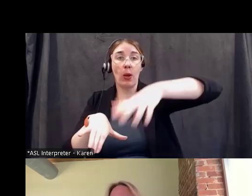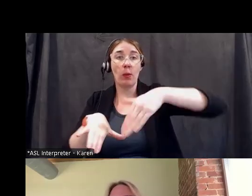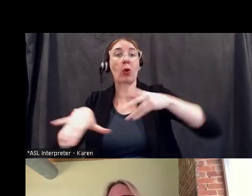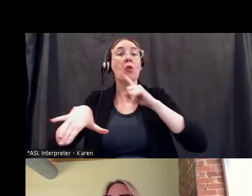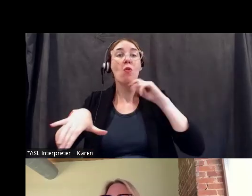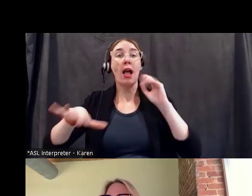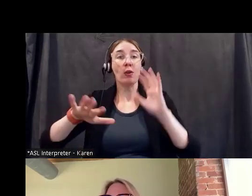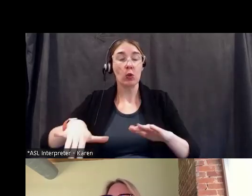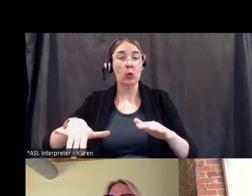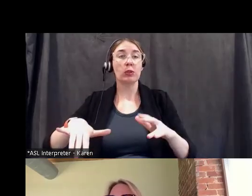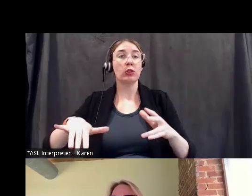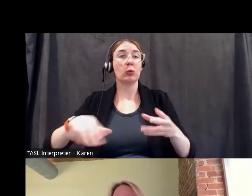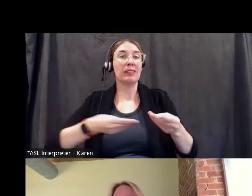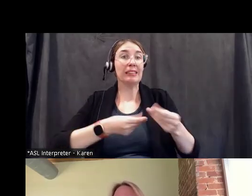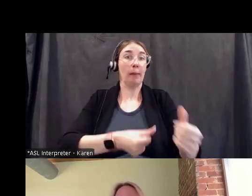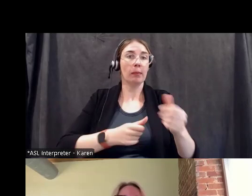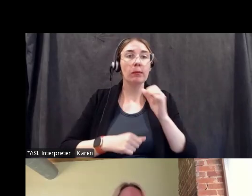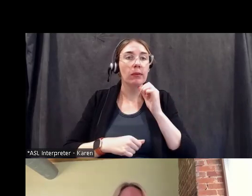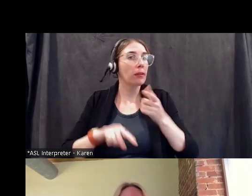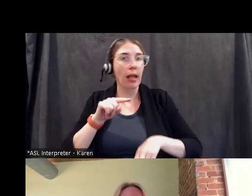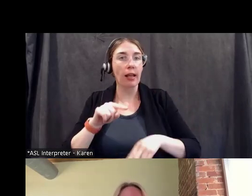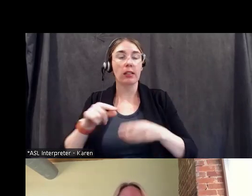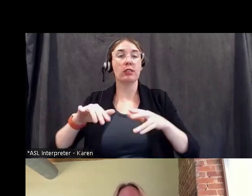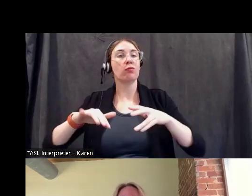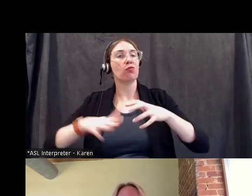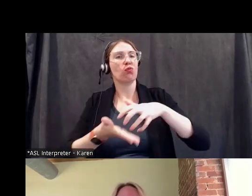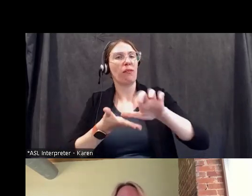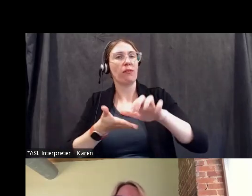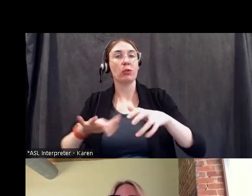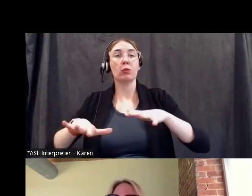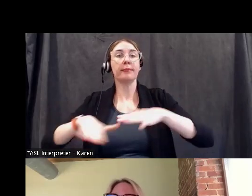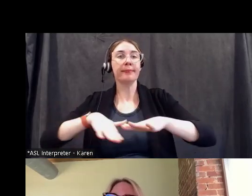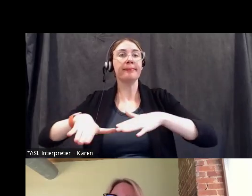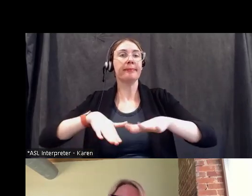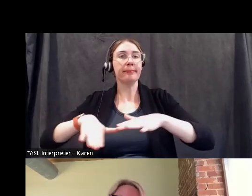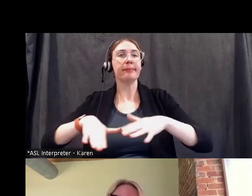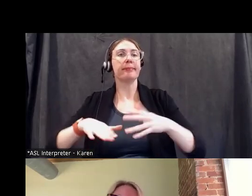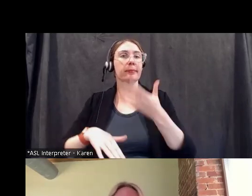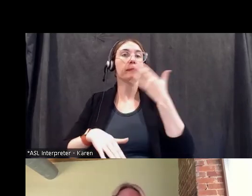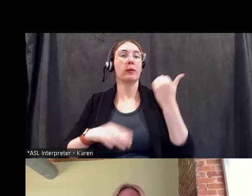or to show that there is this kind of thing out there so you can -- if you do happen to put a